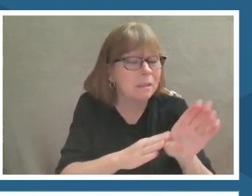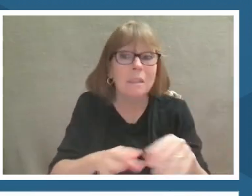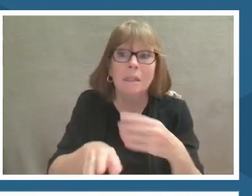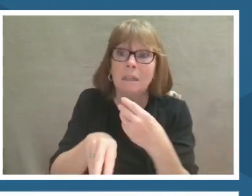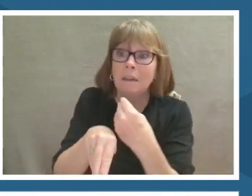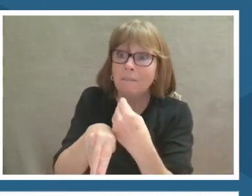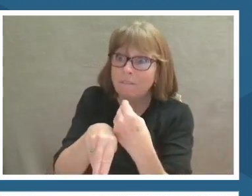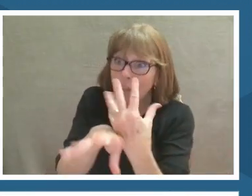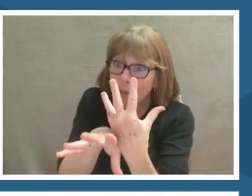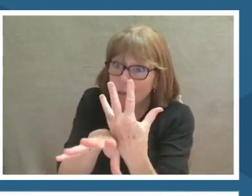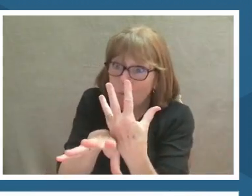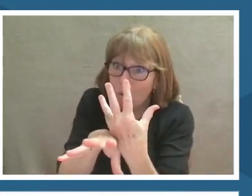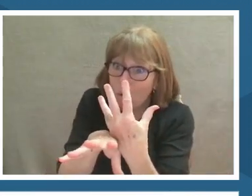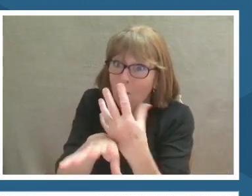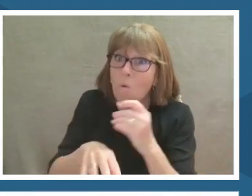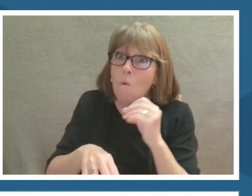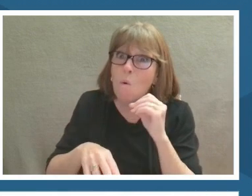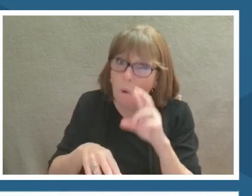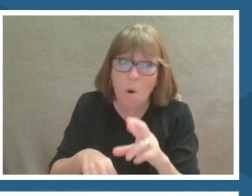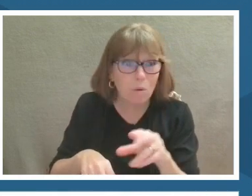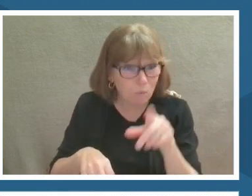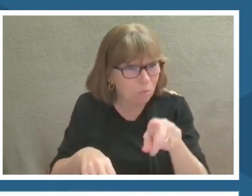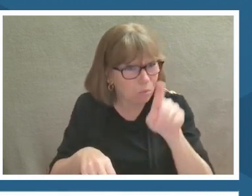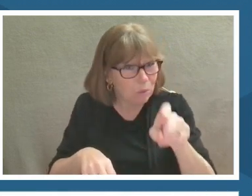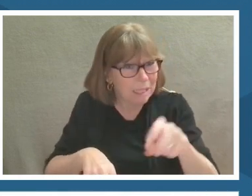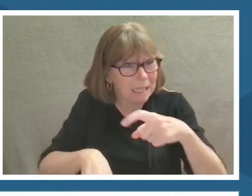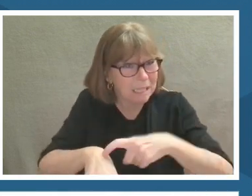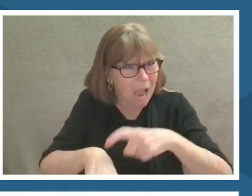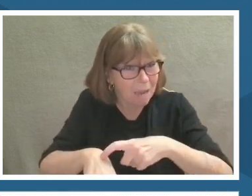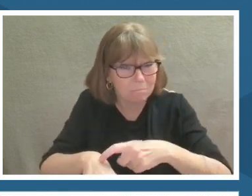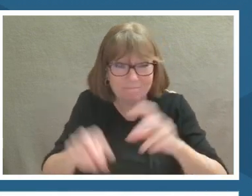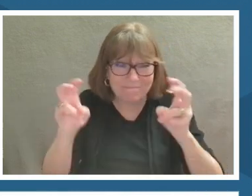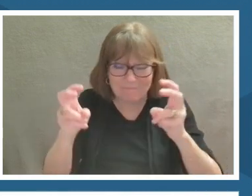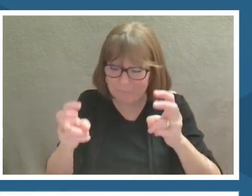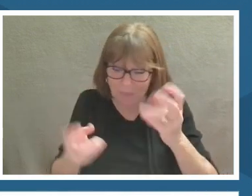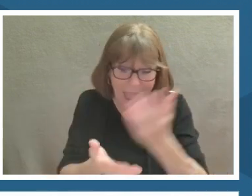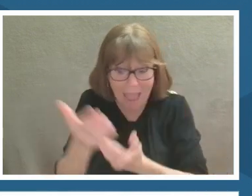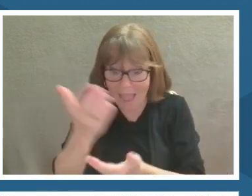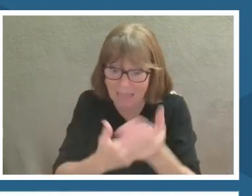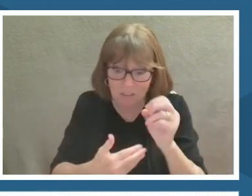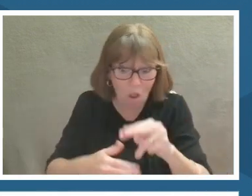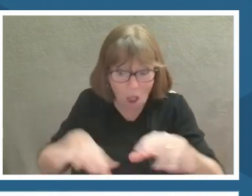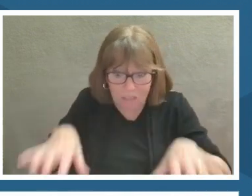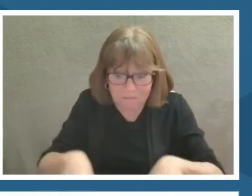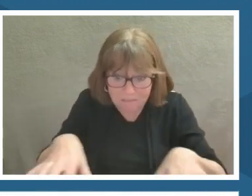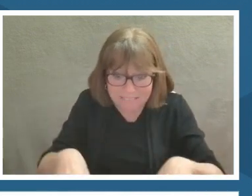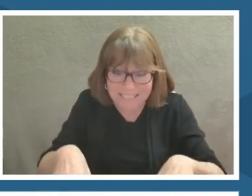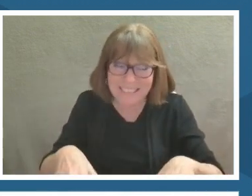especially when it's you know this kind of project-based instruction